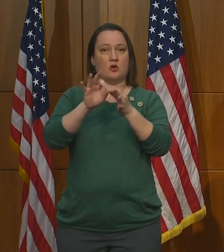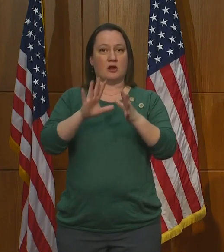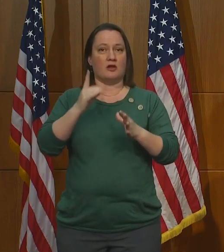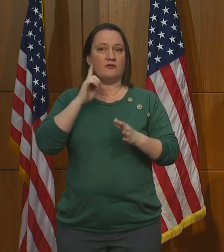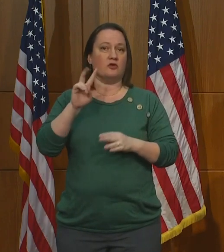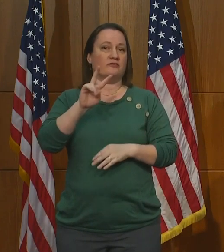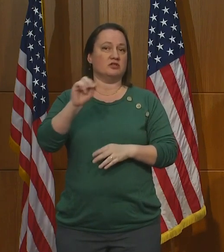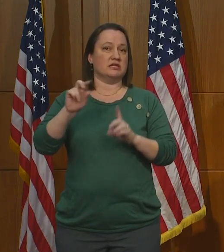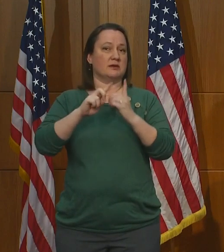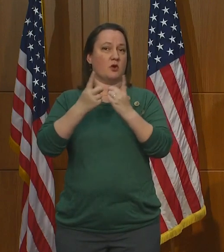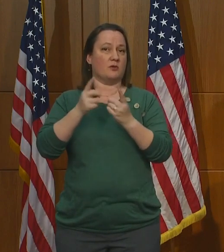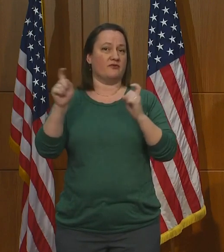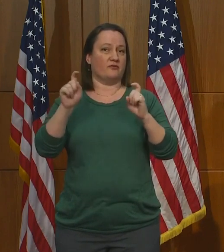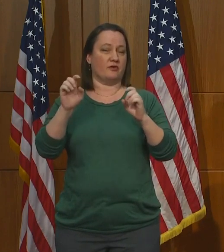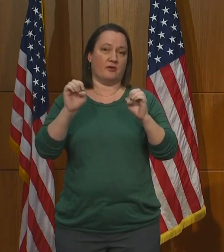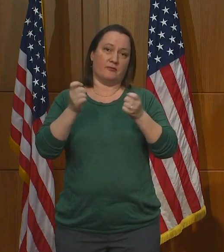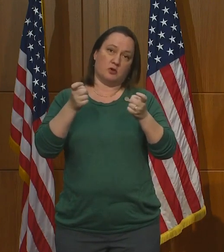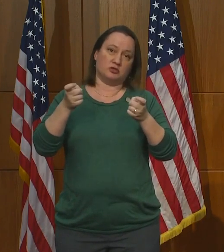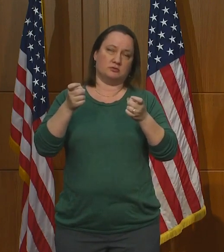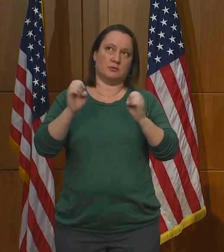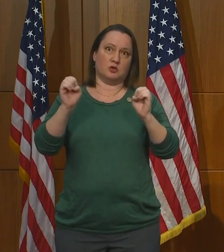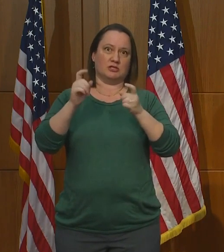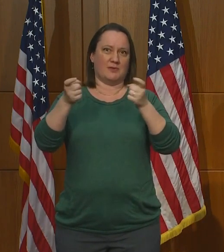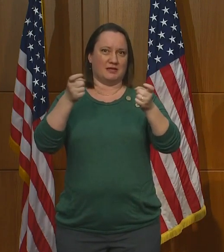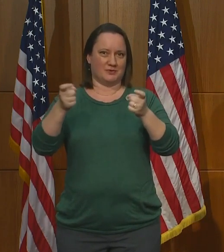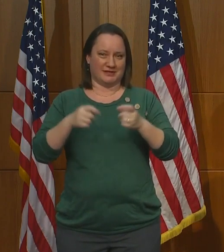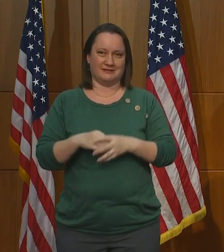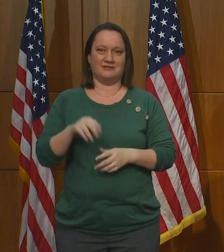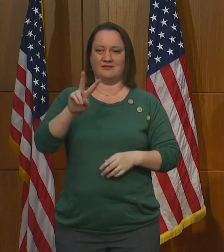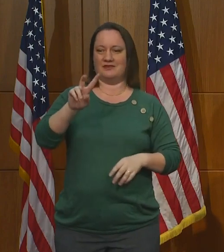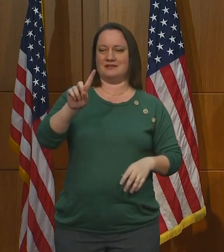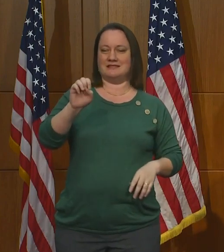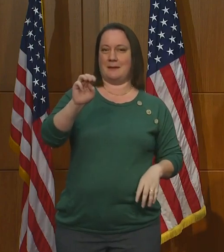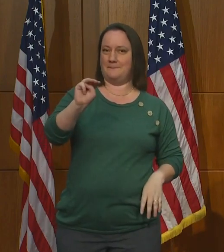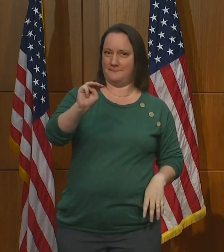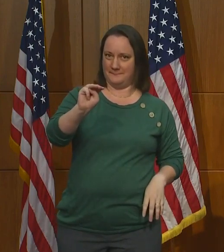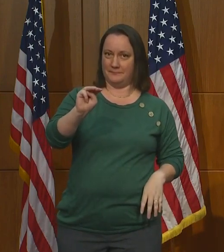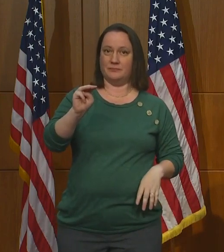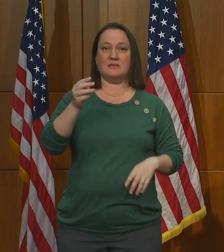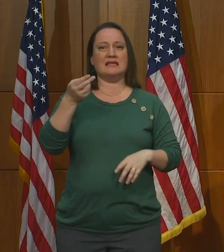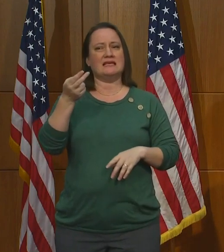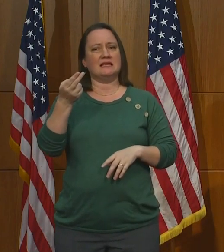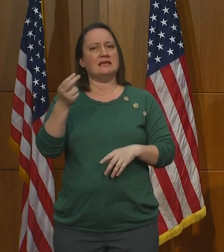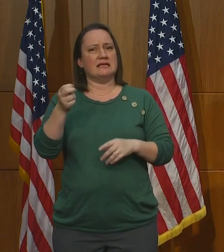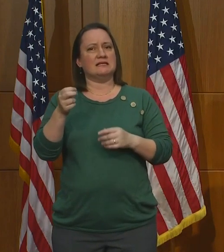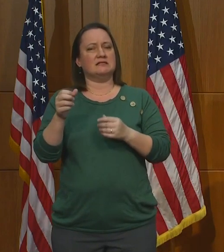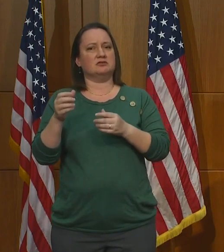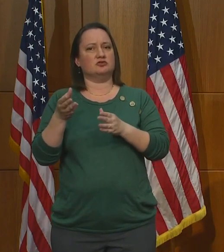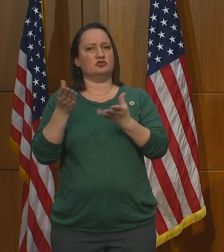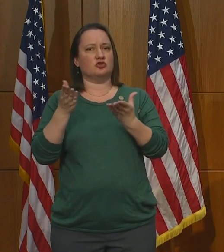ROLE OF STATE COORDINATOR FOR THE VIRGINIA DEPARTMENT OF EMERGENCY MANAGEMENT. CURTIS